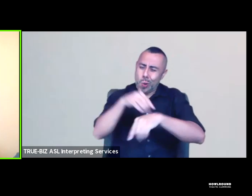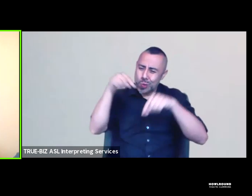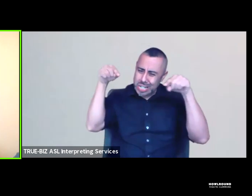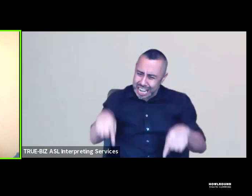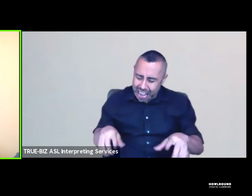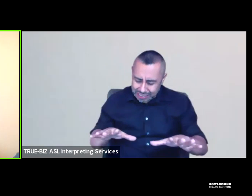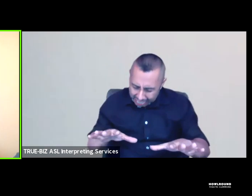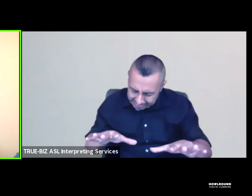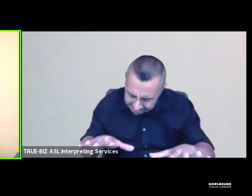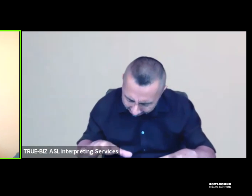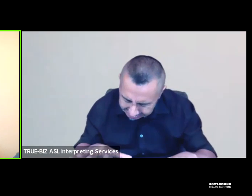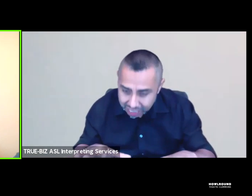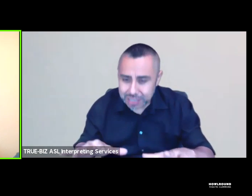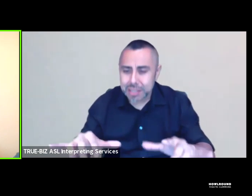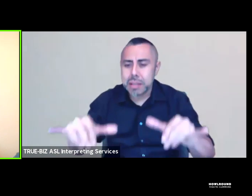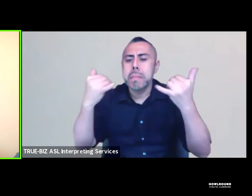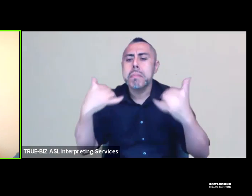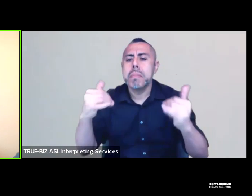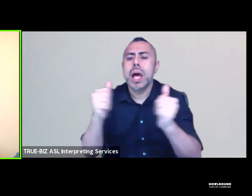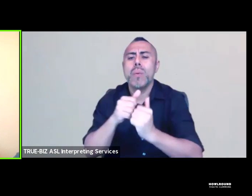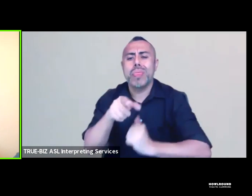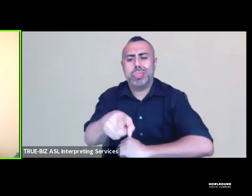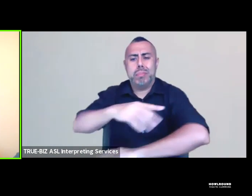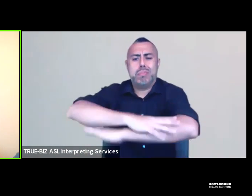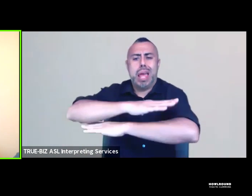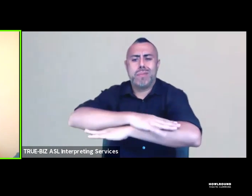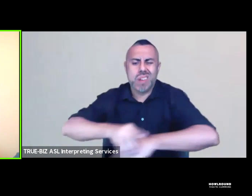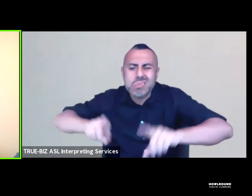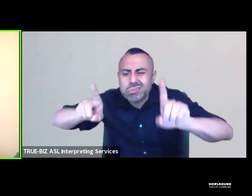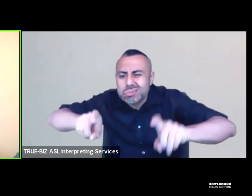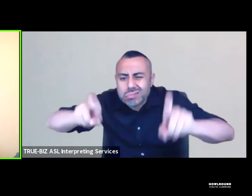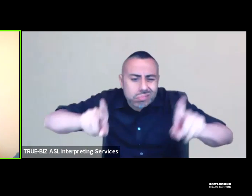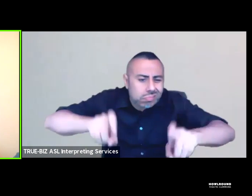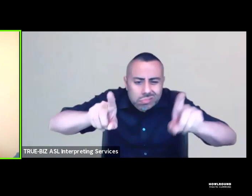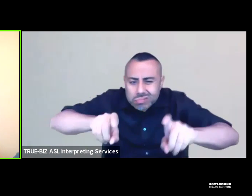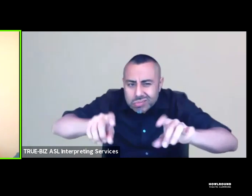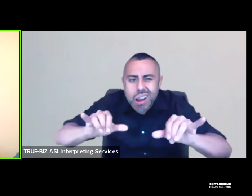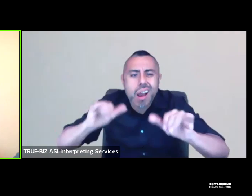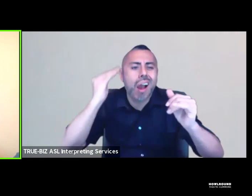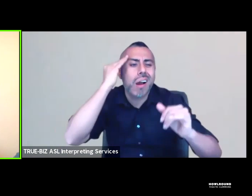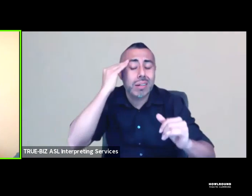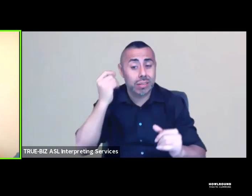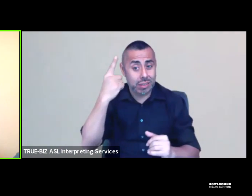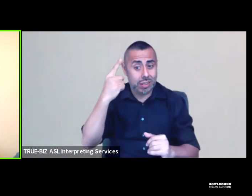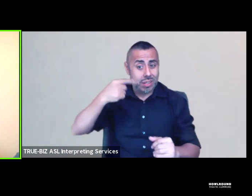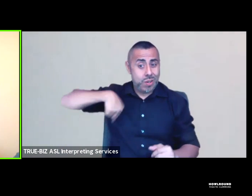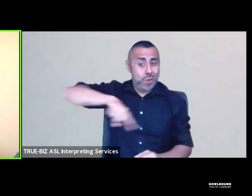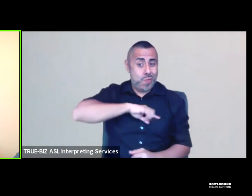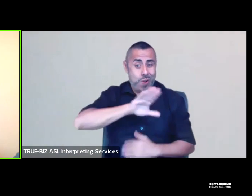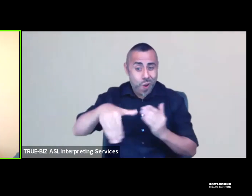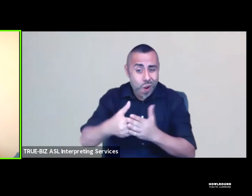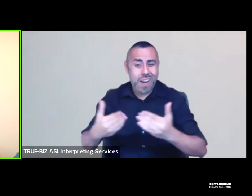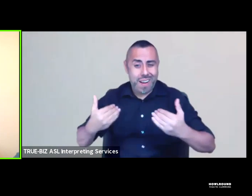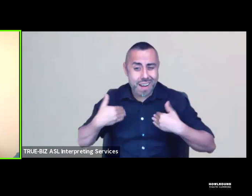We have to remember that we all have different access to technology. Some of us are in regions